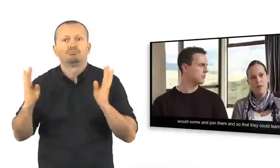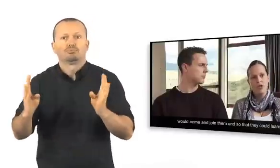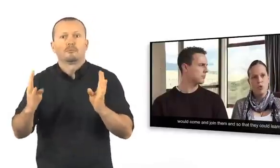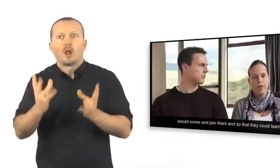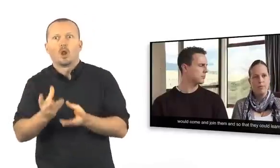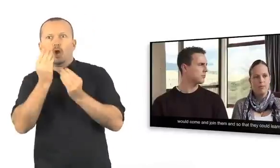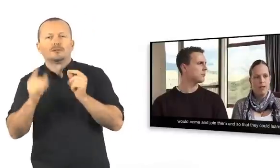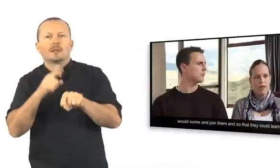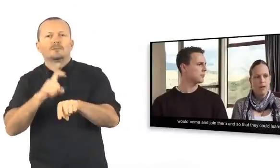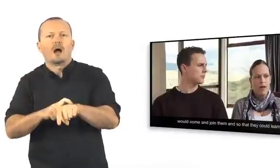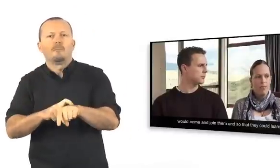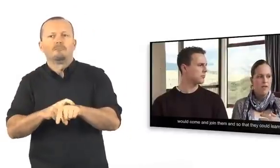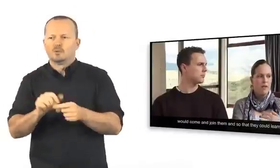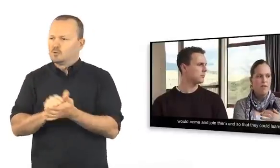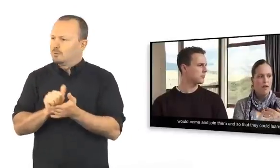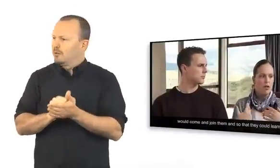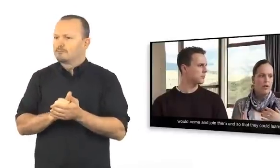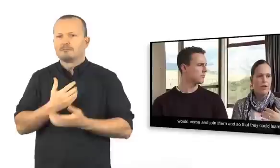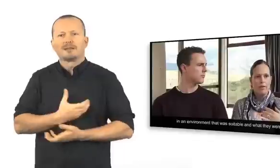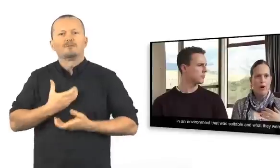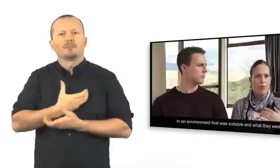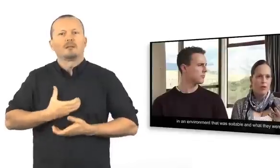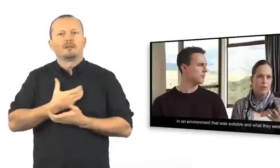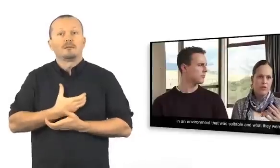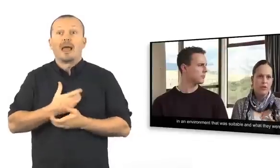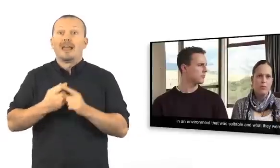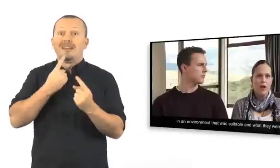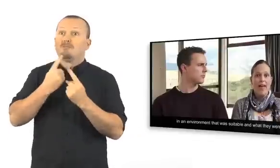would come and join them and so that they could learn in an environment that was suitable